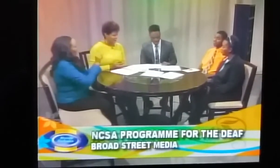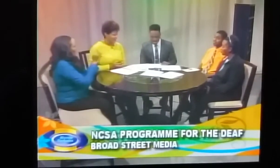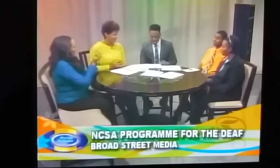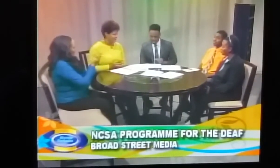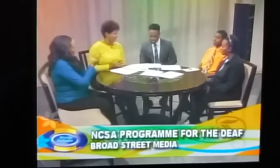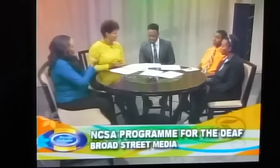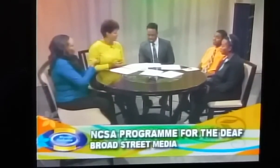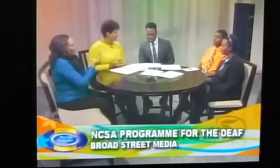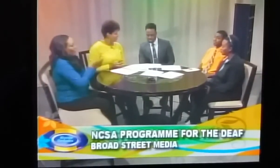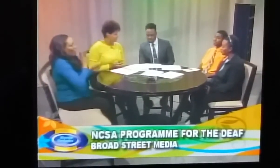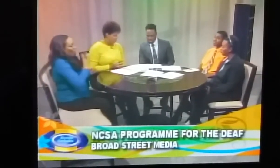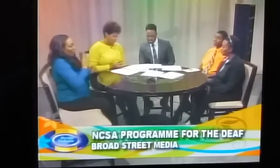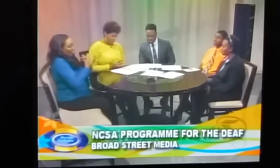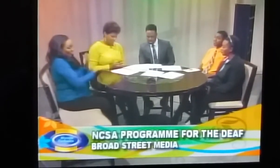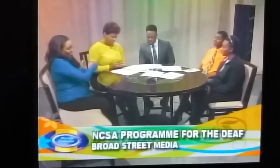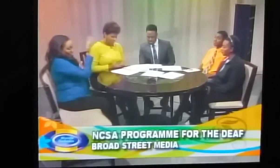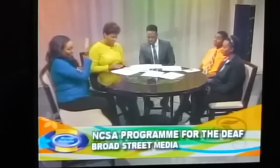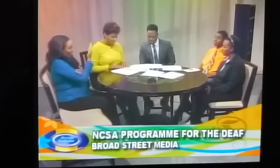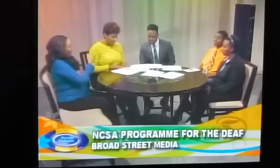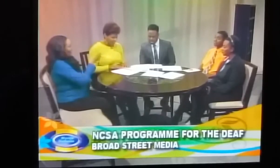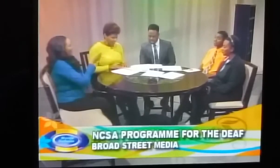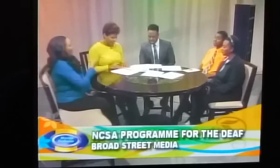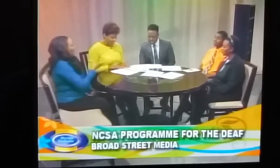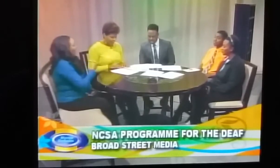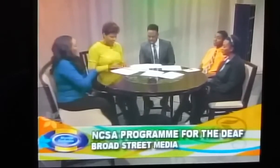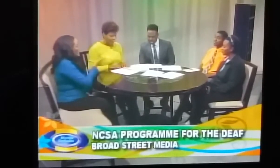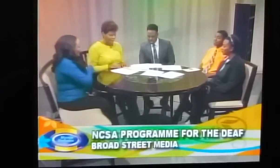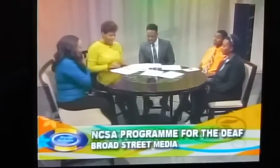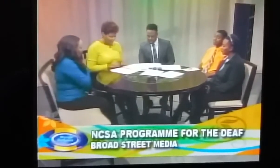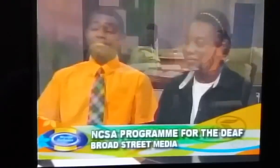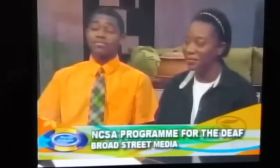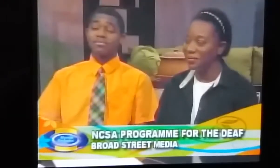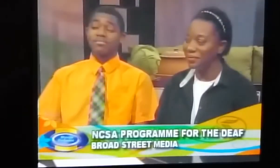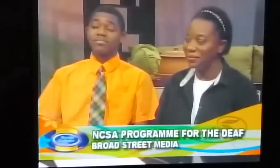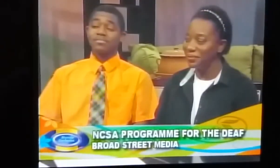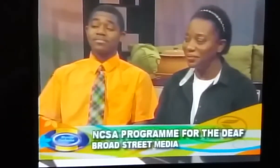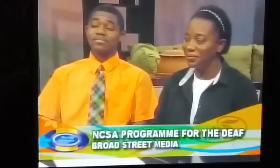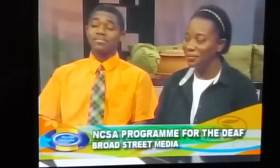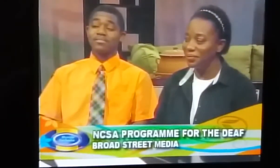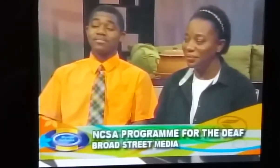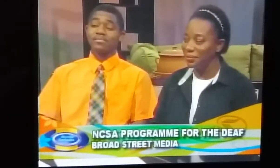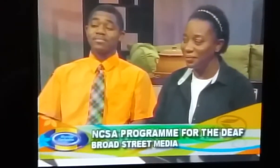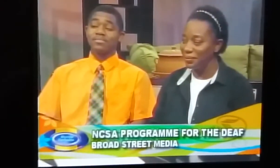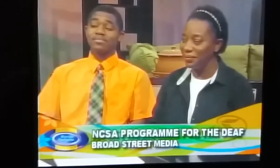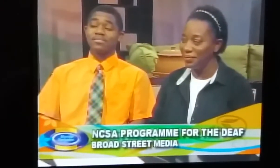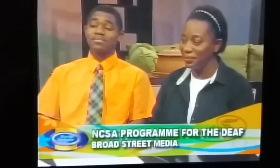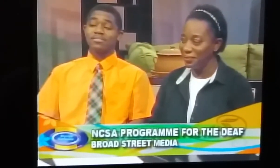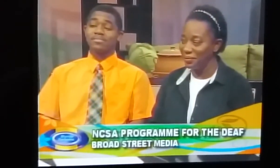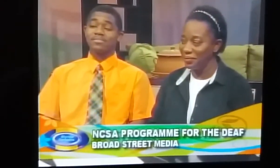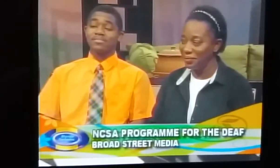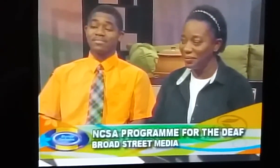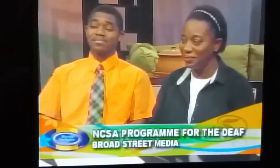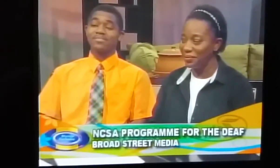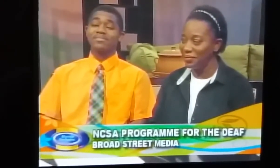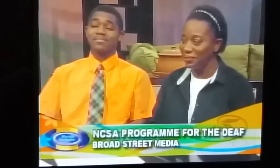been speaking this morning to value Nightingale and Sandra white Belgravia part of Broad Street